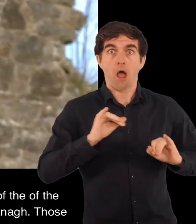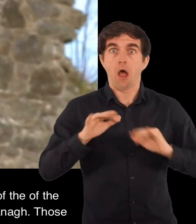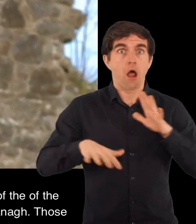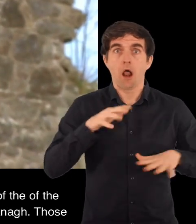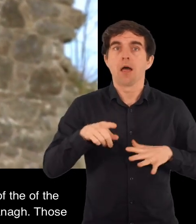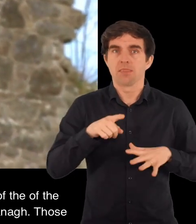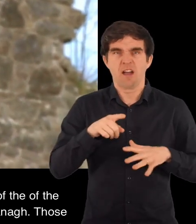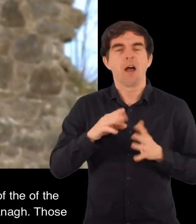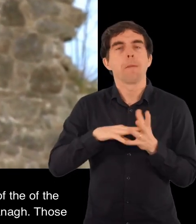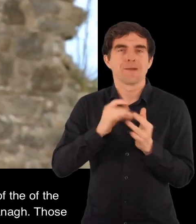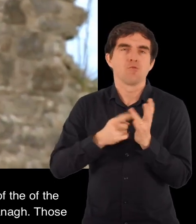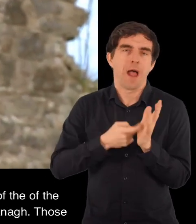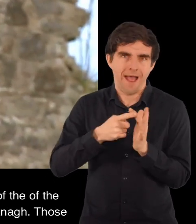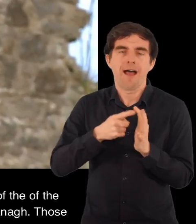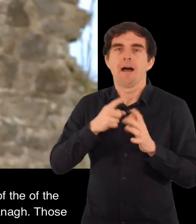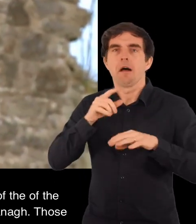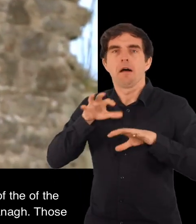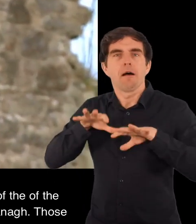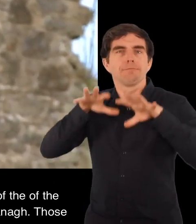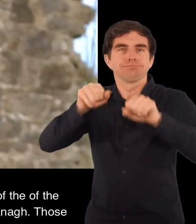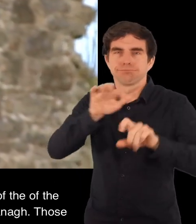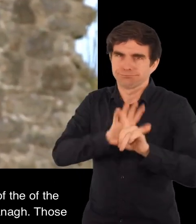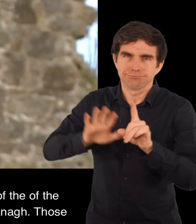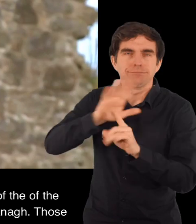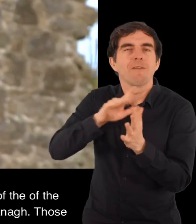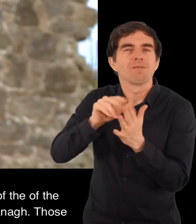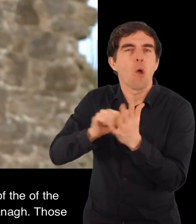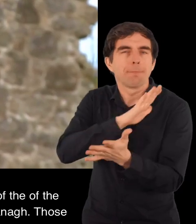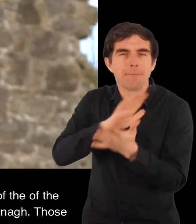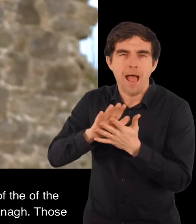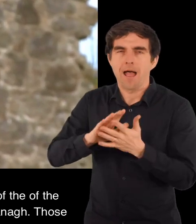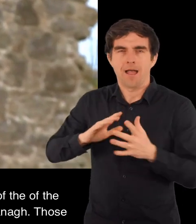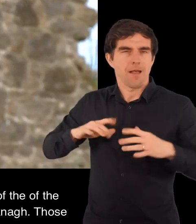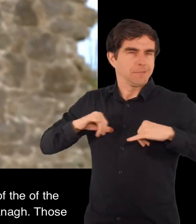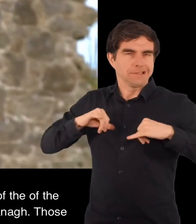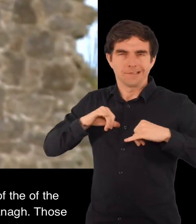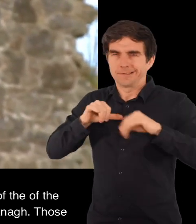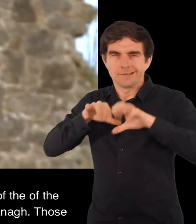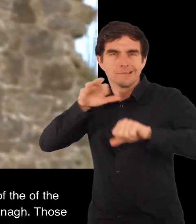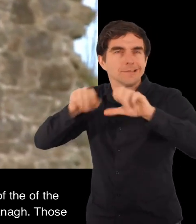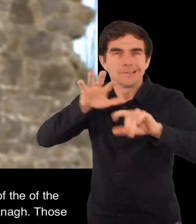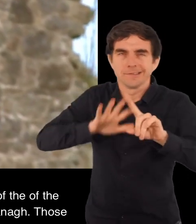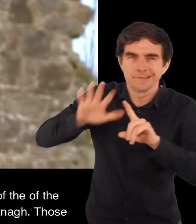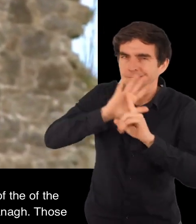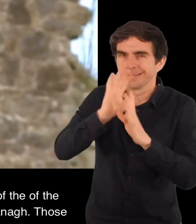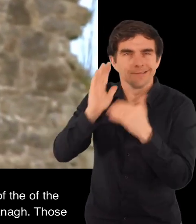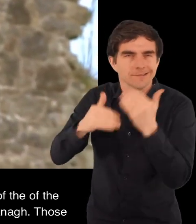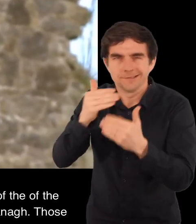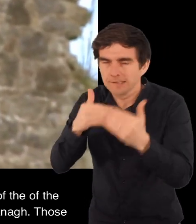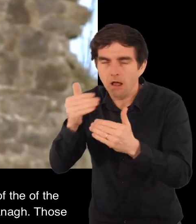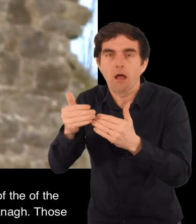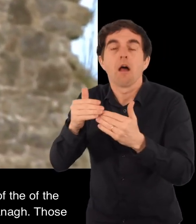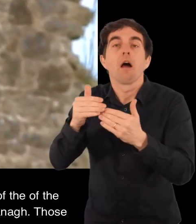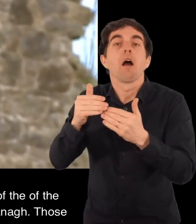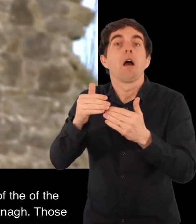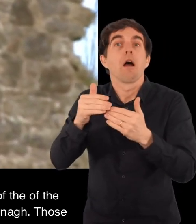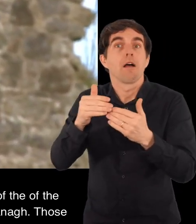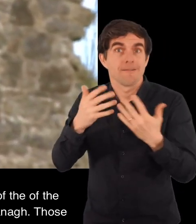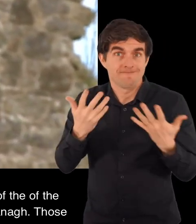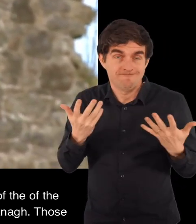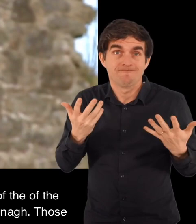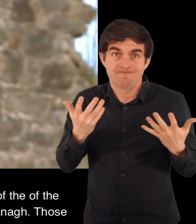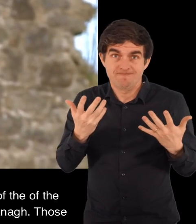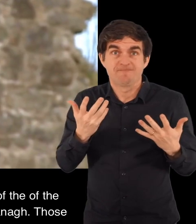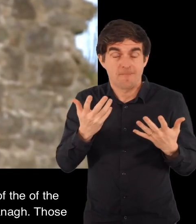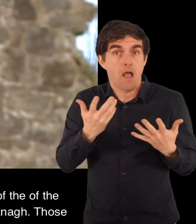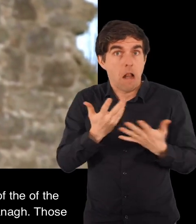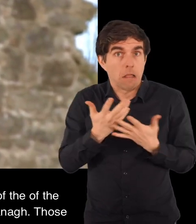then moved on and took control of the of the Maguire organisation within Fermanagh. Those